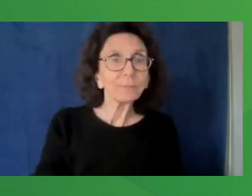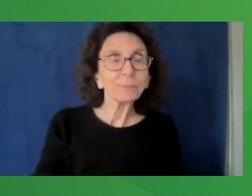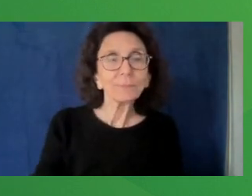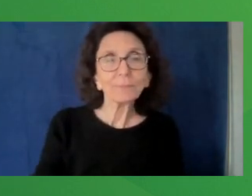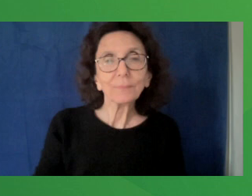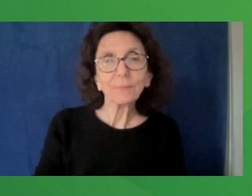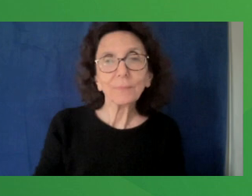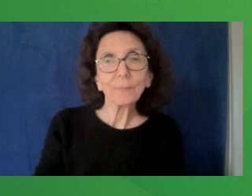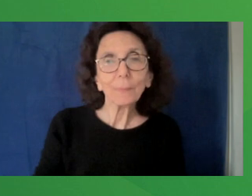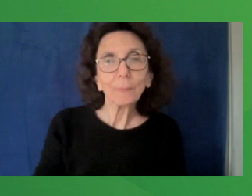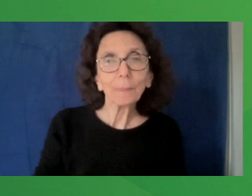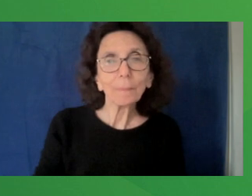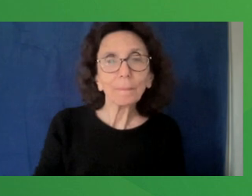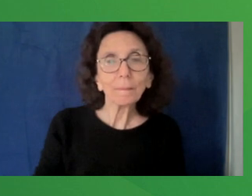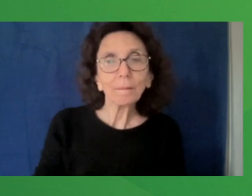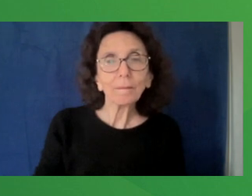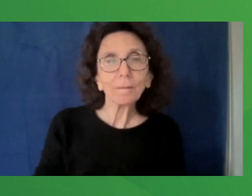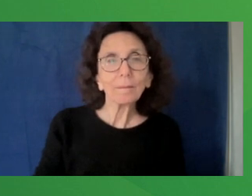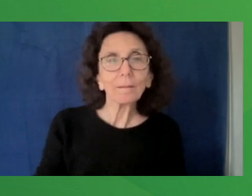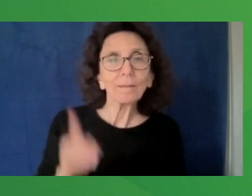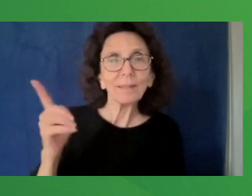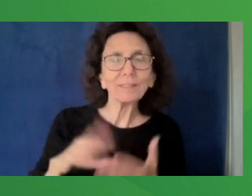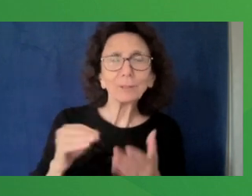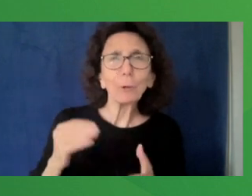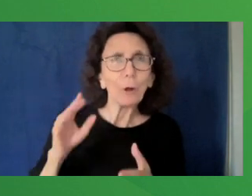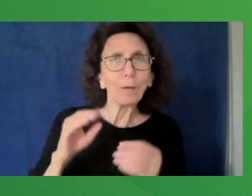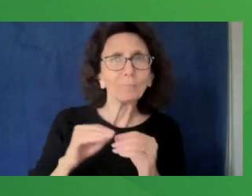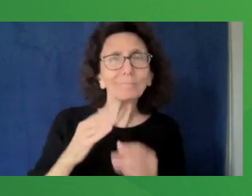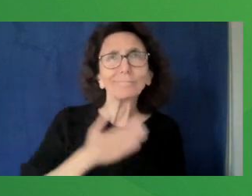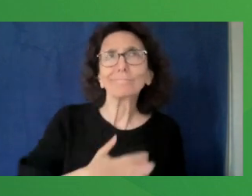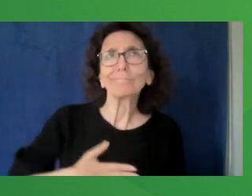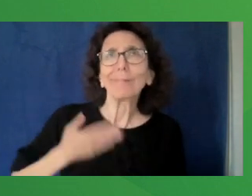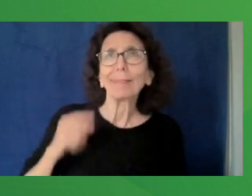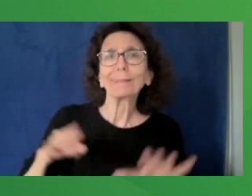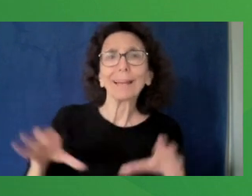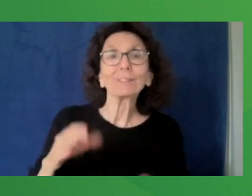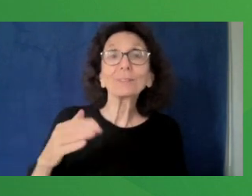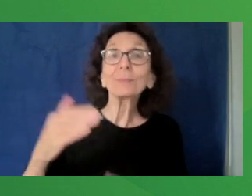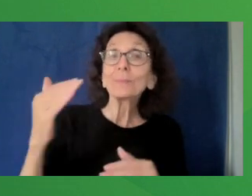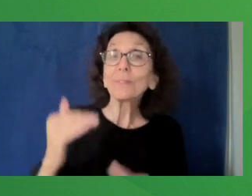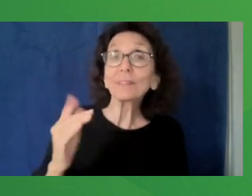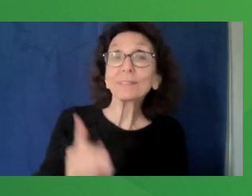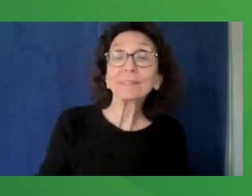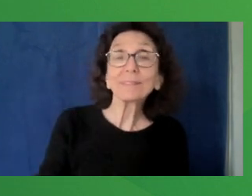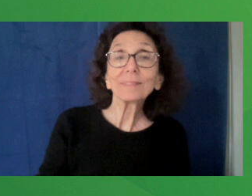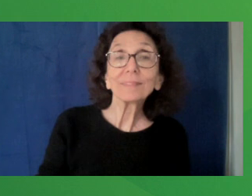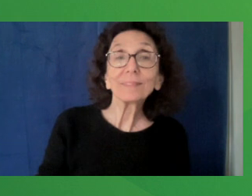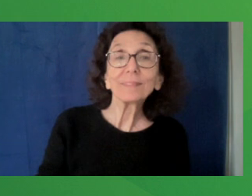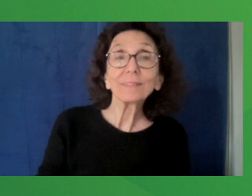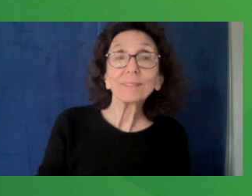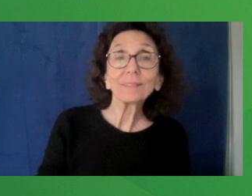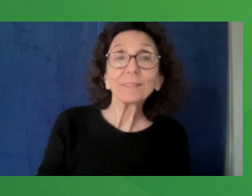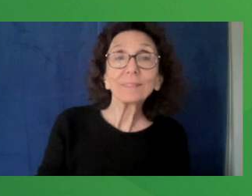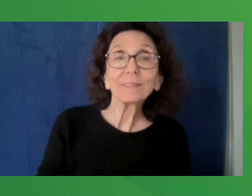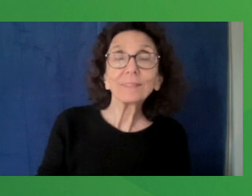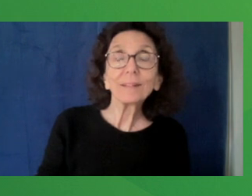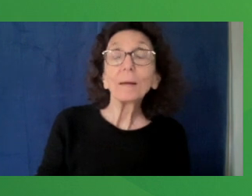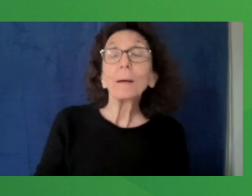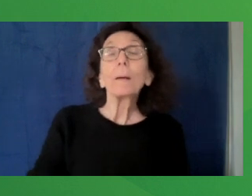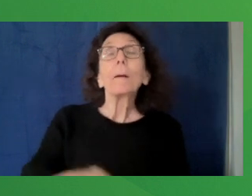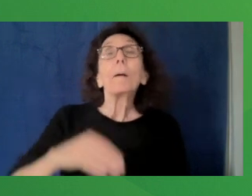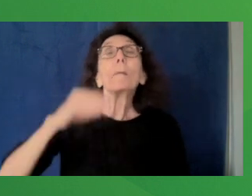And this student really, really enjoyed it. Next slide. Ultimately, our environmental justice